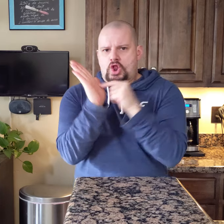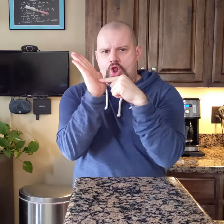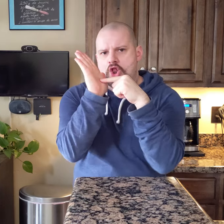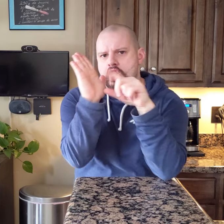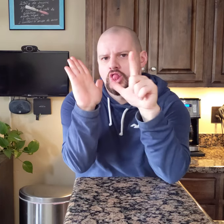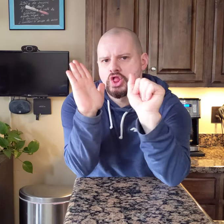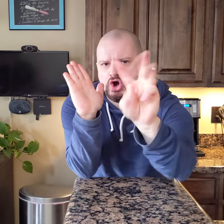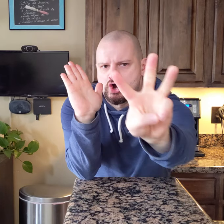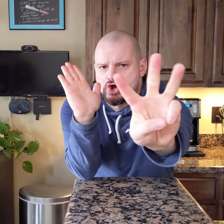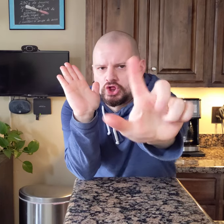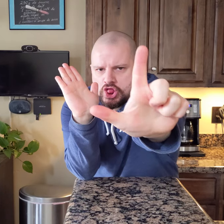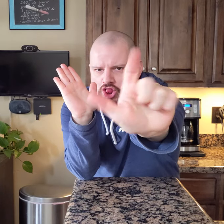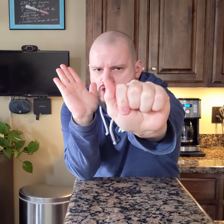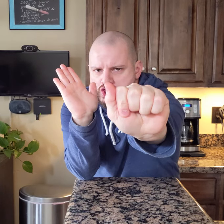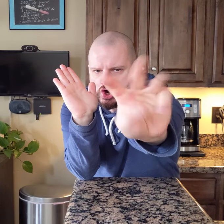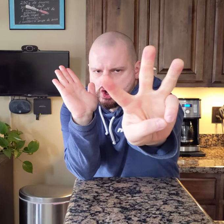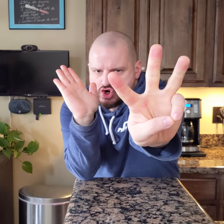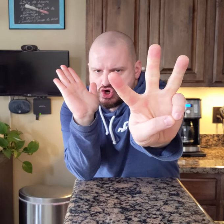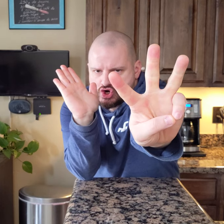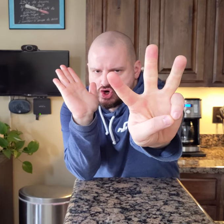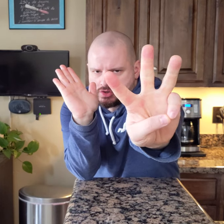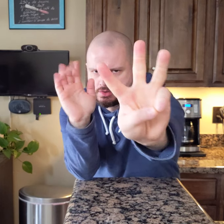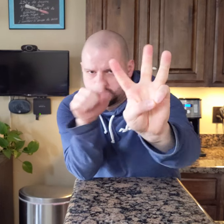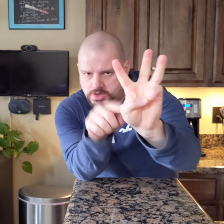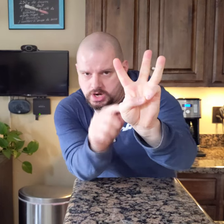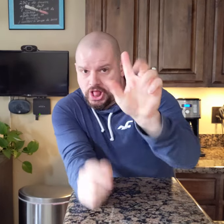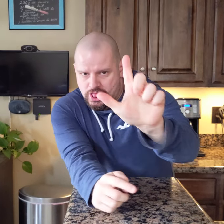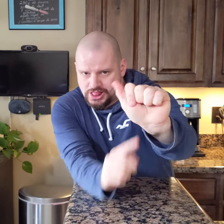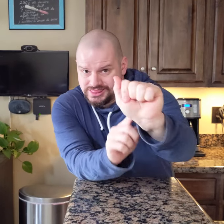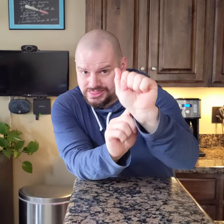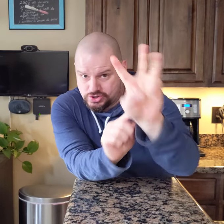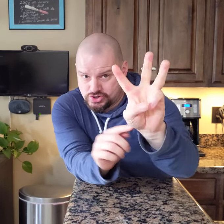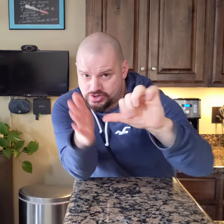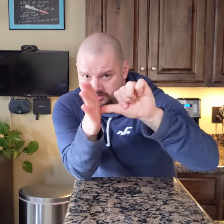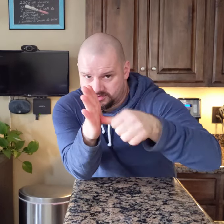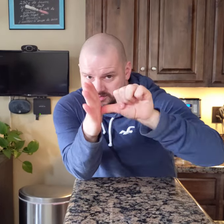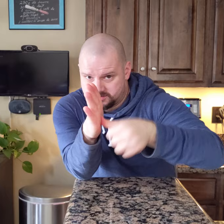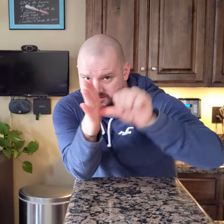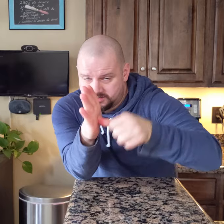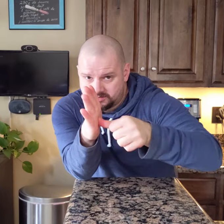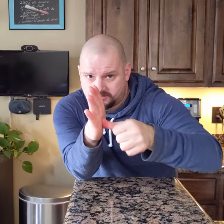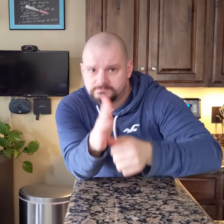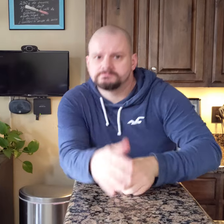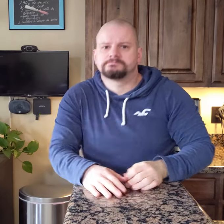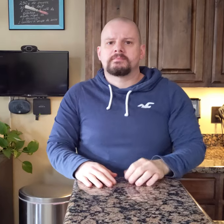It's all about the law and I'm emphasizing that -- LAW.